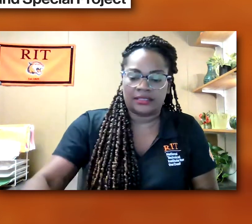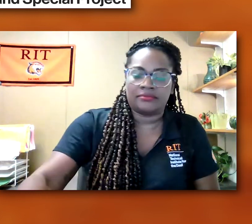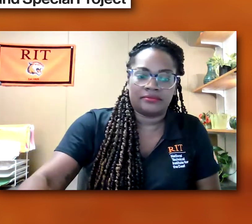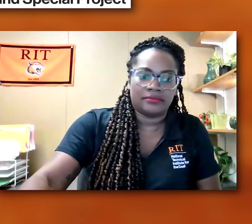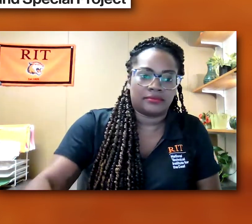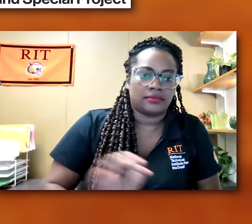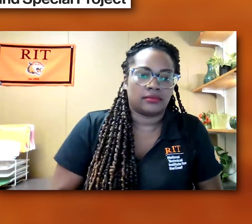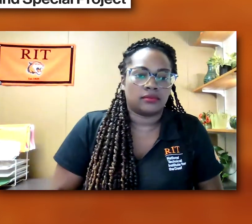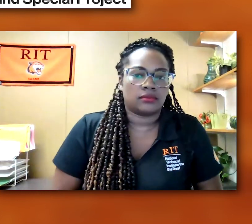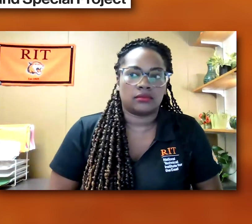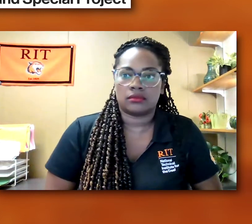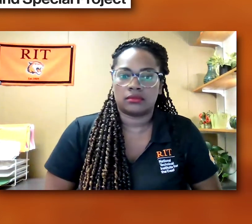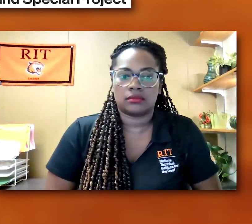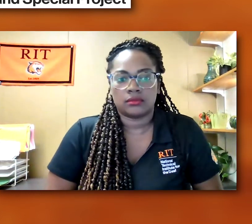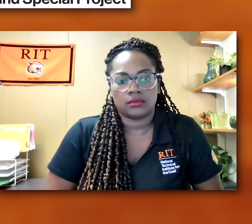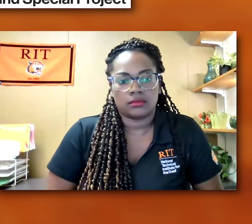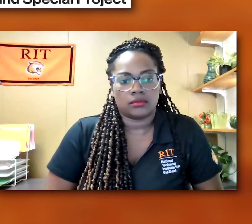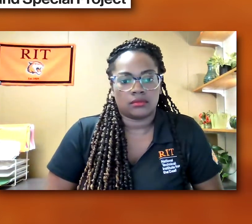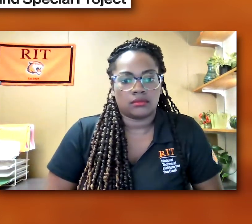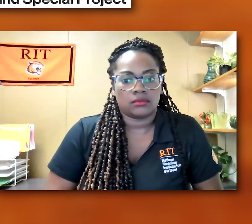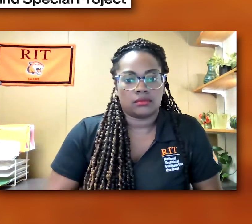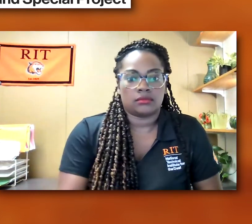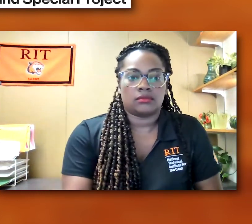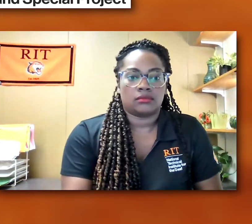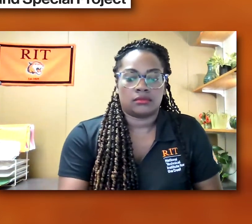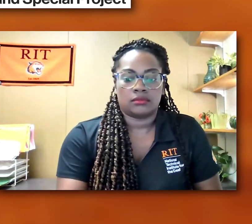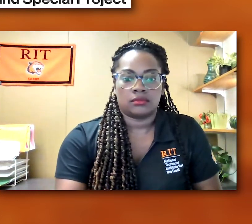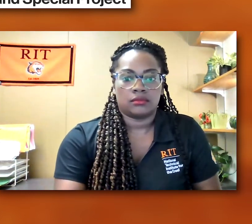with the competition, and it entails...